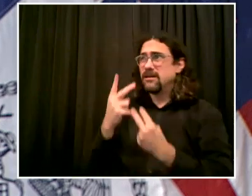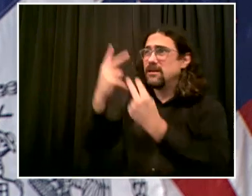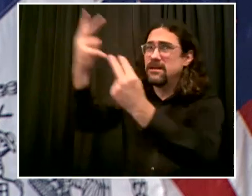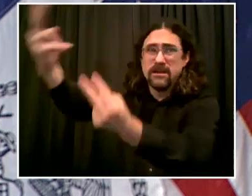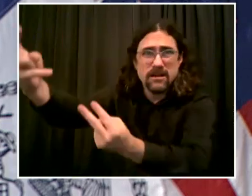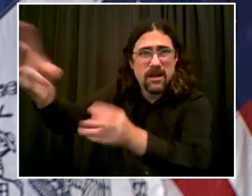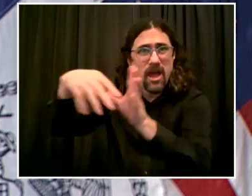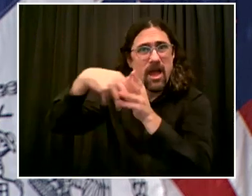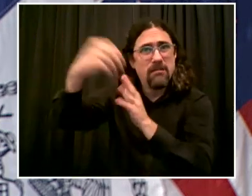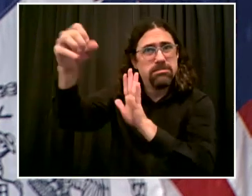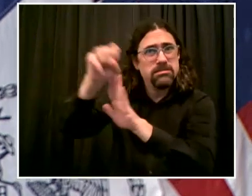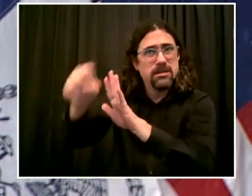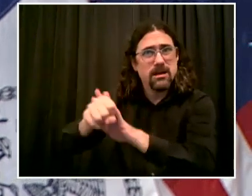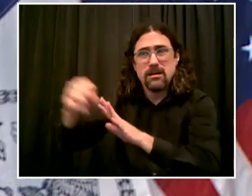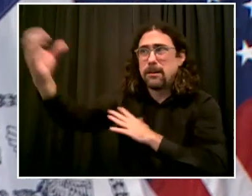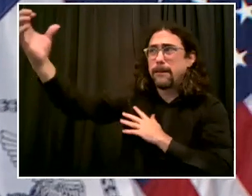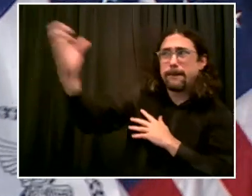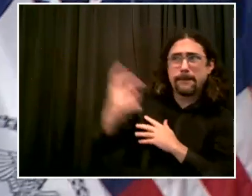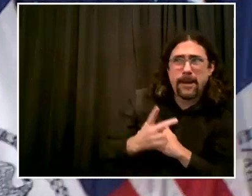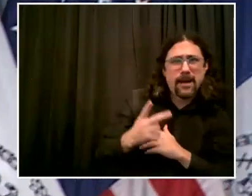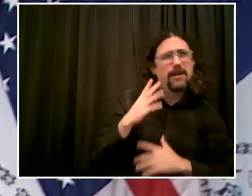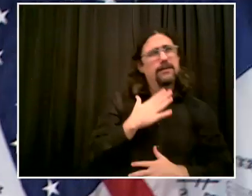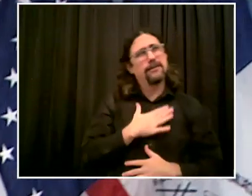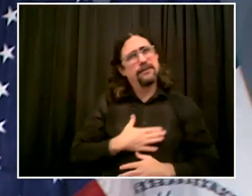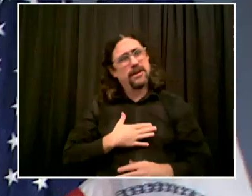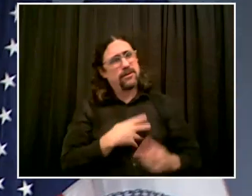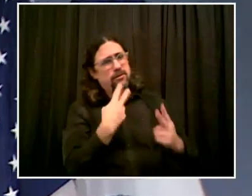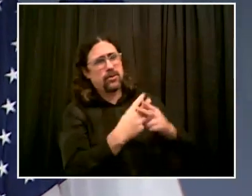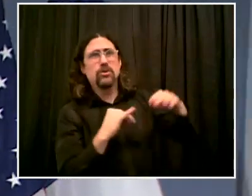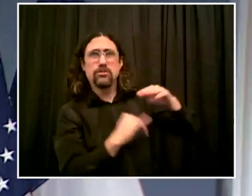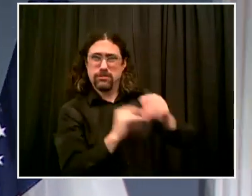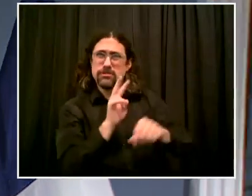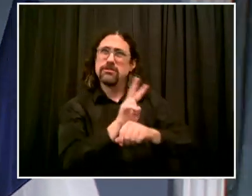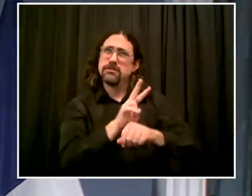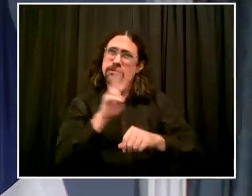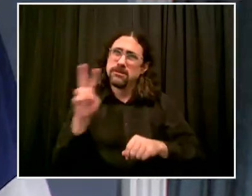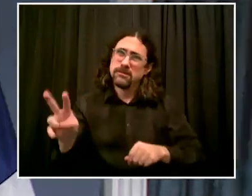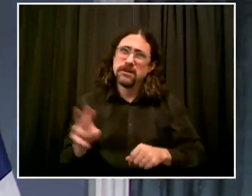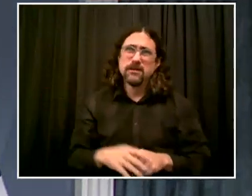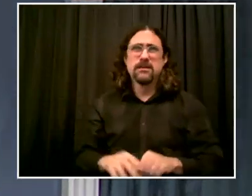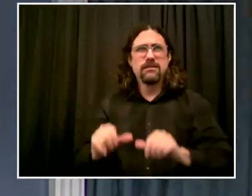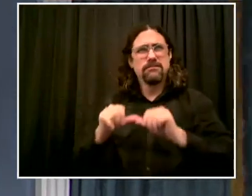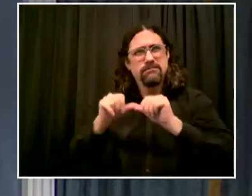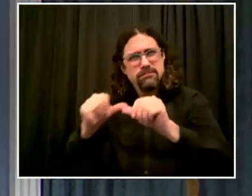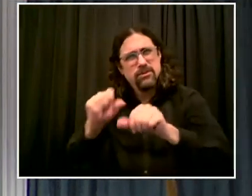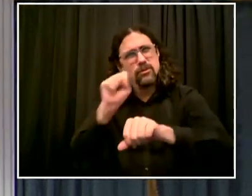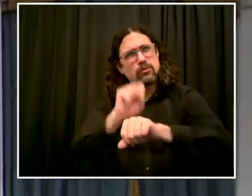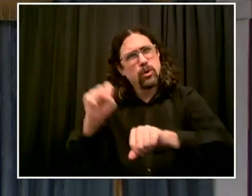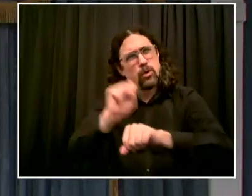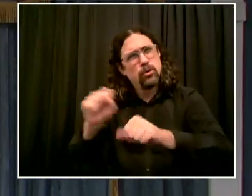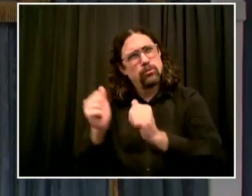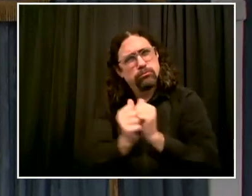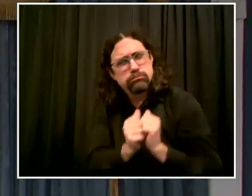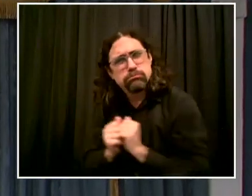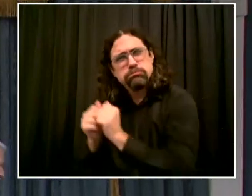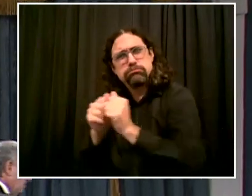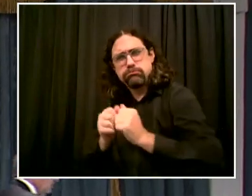BACK TO WHERE WE WERE IN THE BEGINNING FO HTIS HORRIBLE CRISIS. IN FACT, NEW YORKERS HAVE